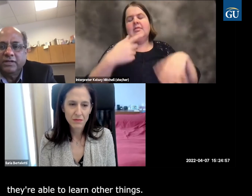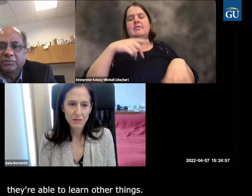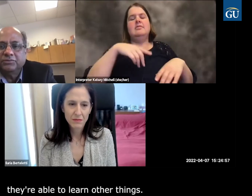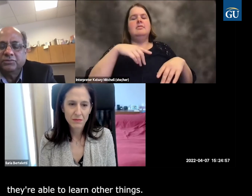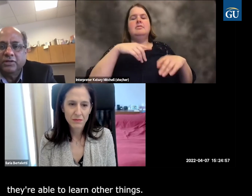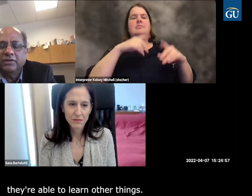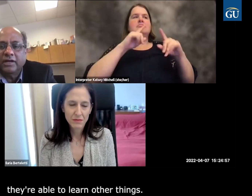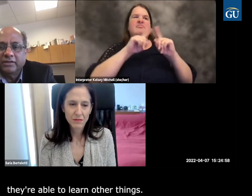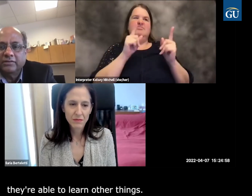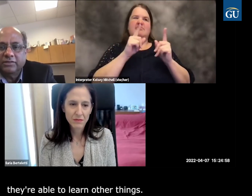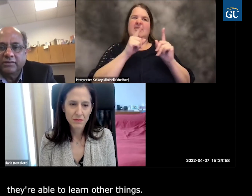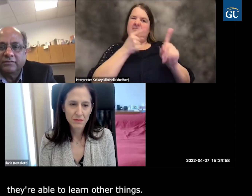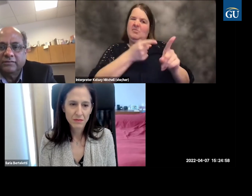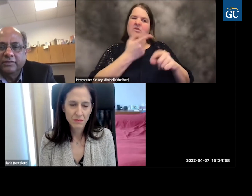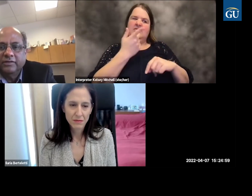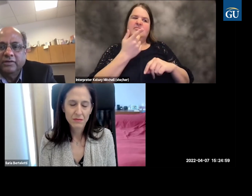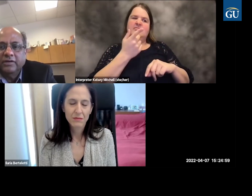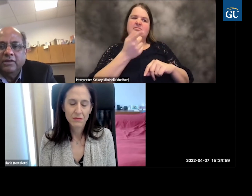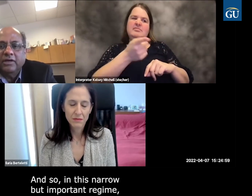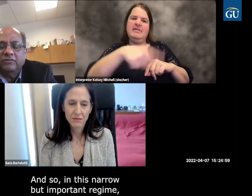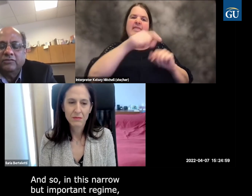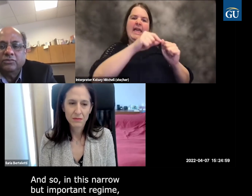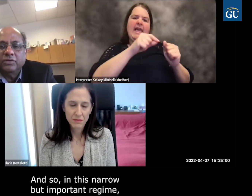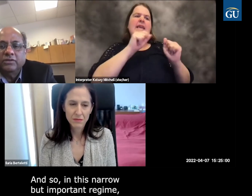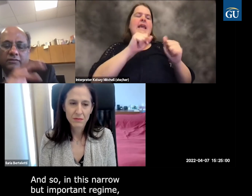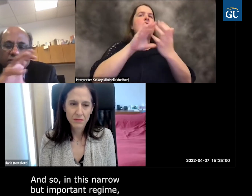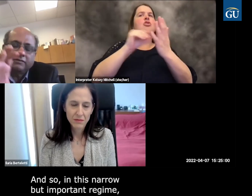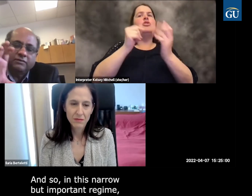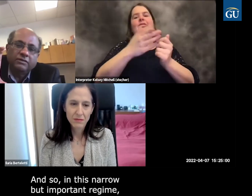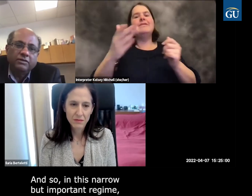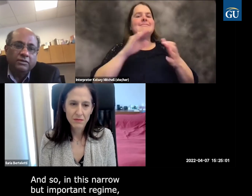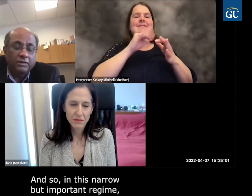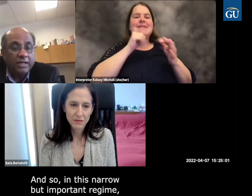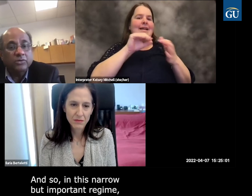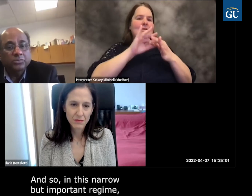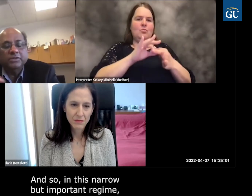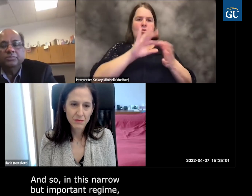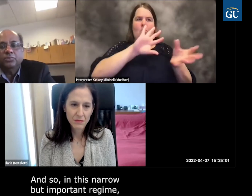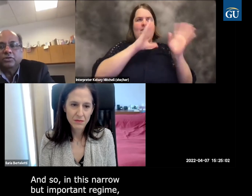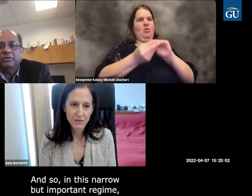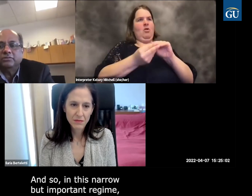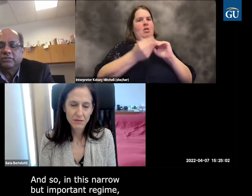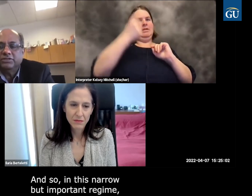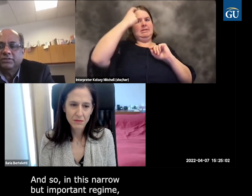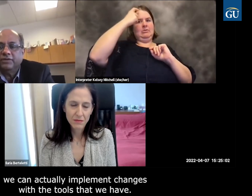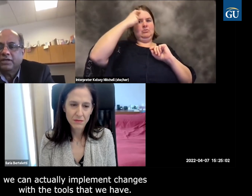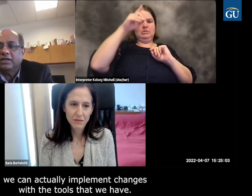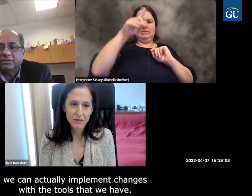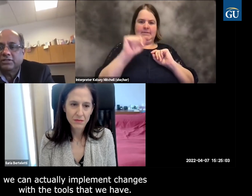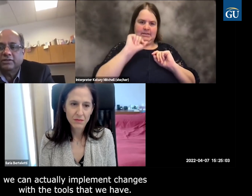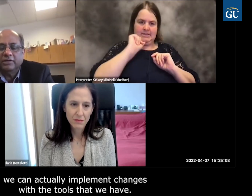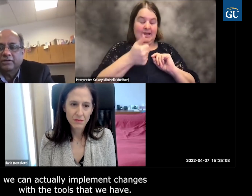able to learn other things and so in this narrow but important regime we can